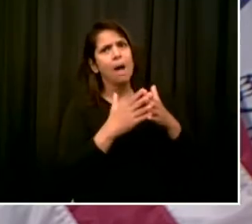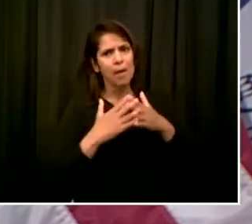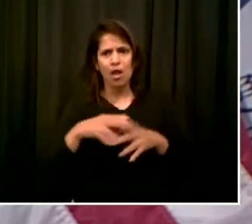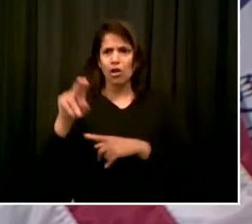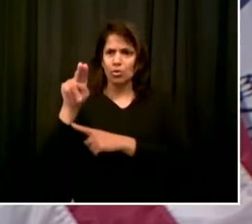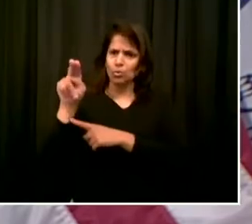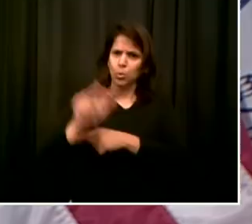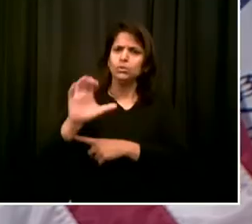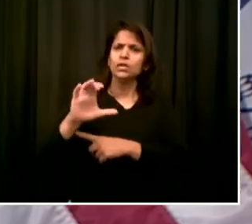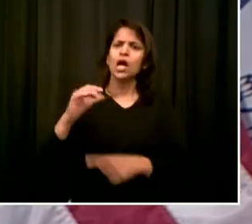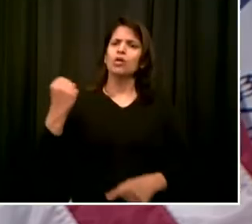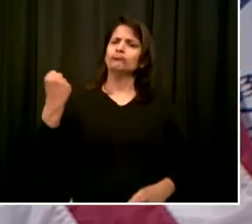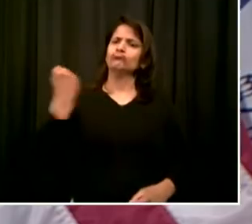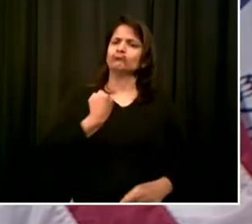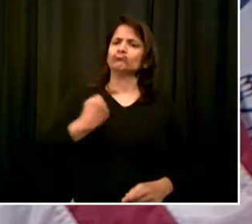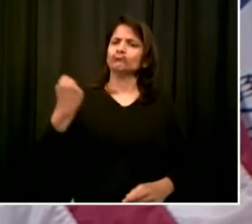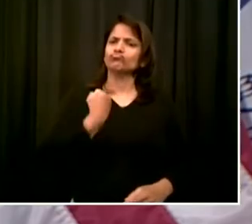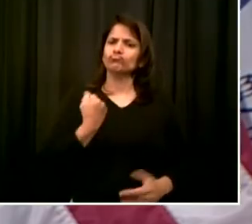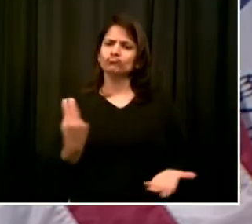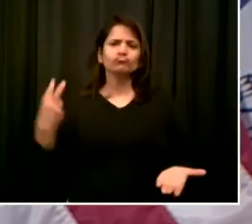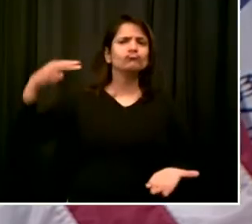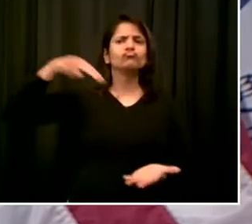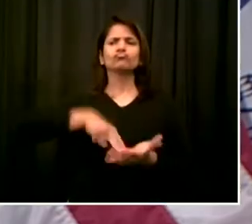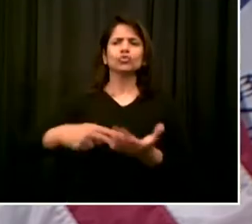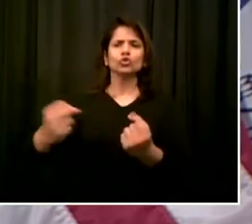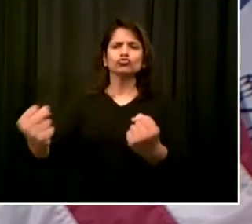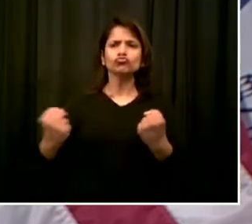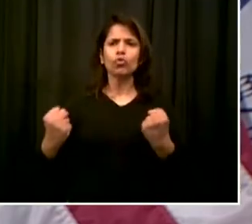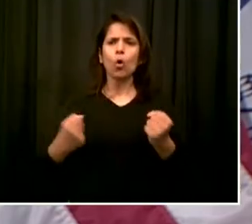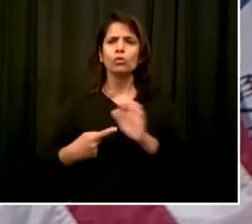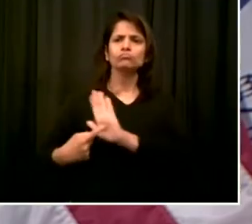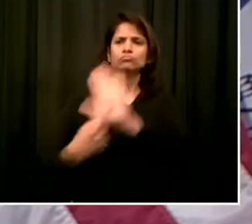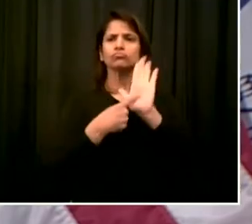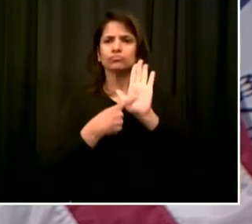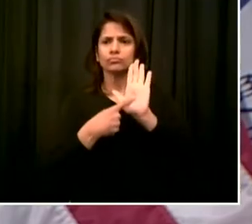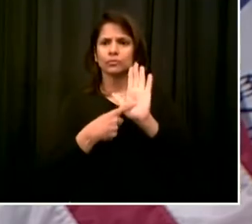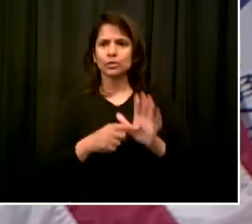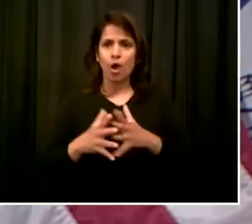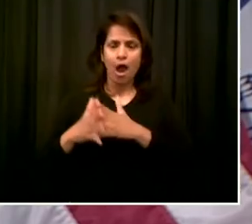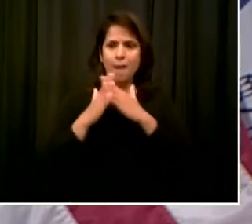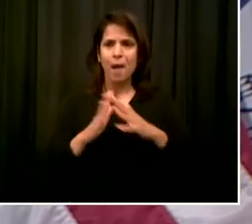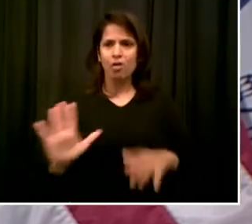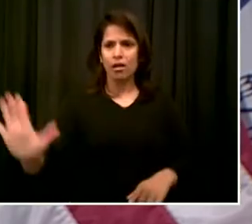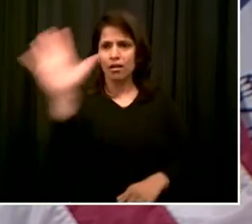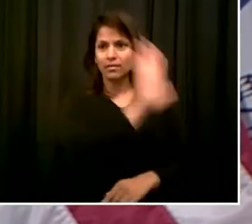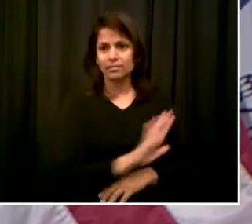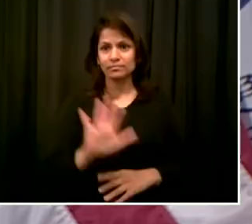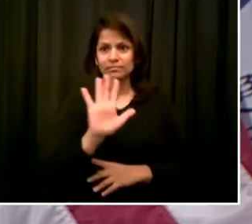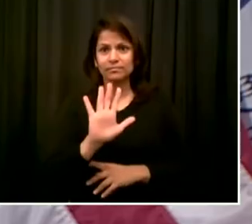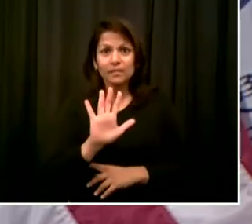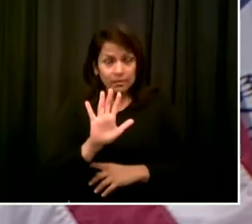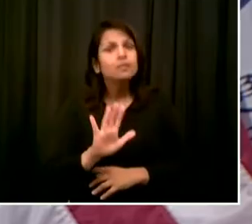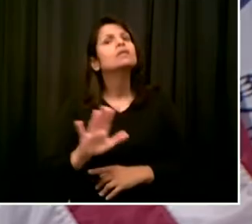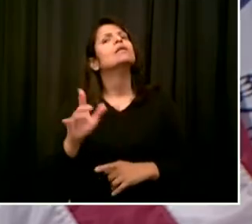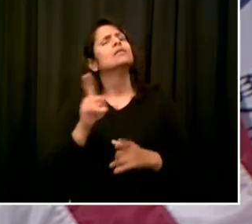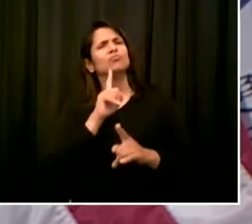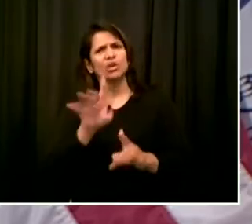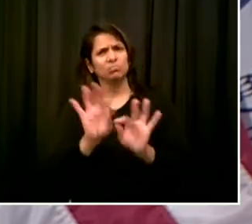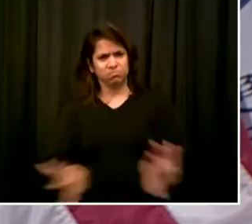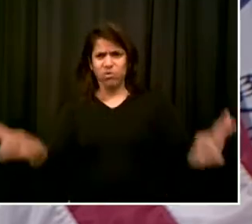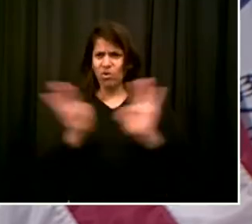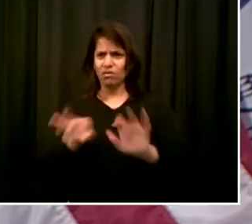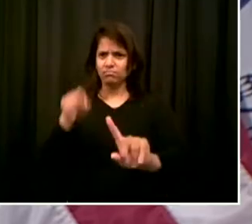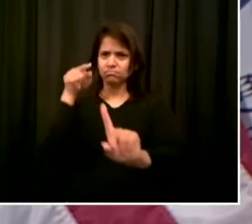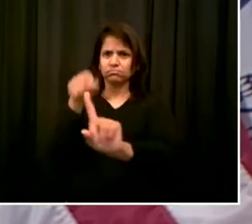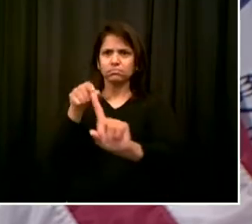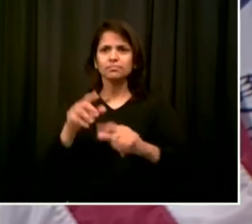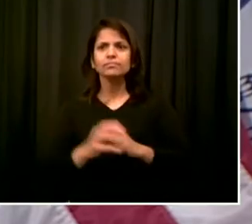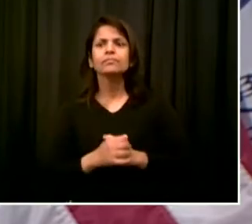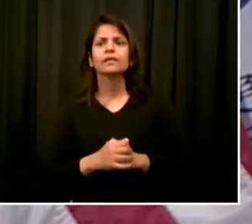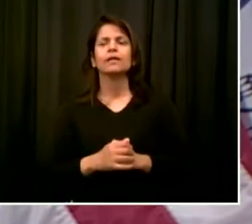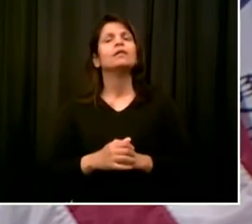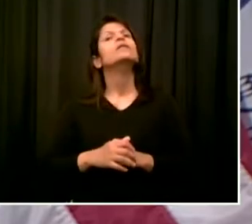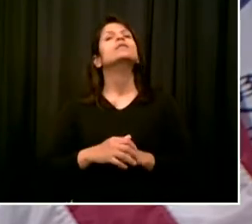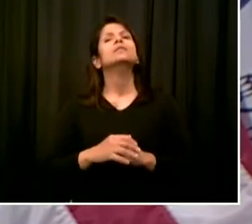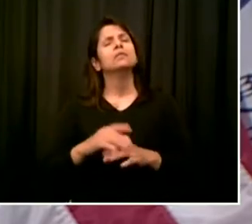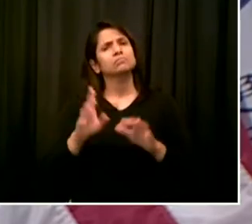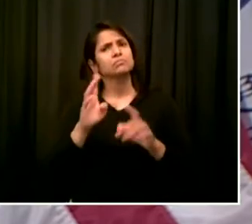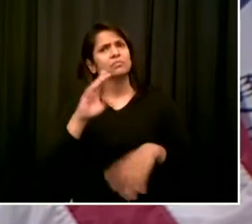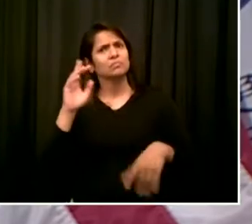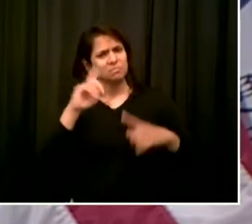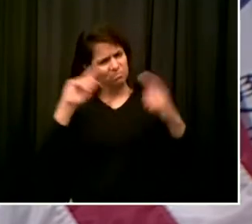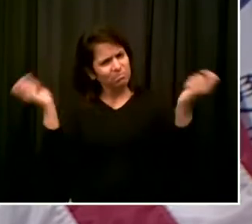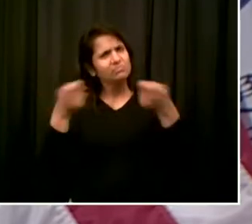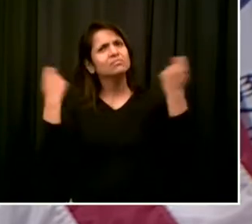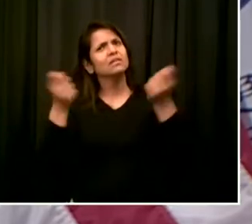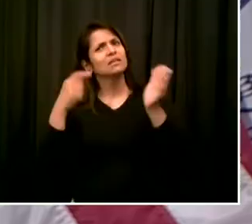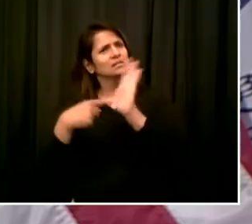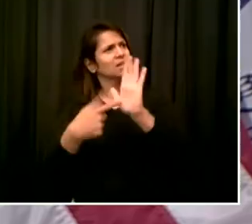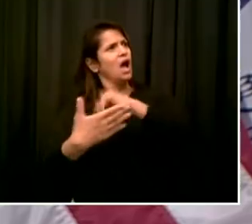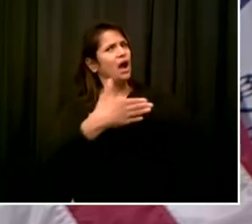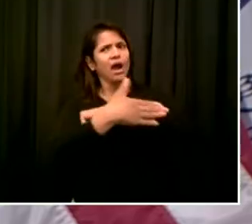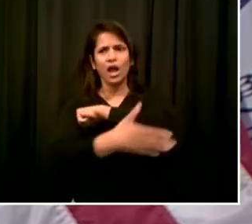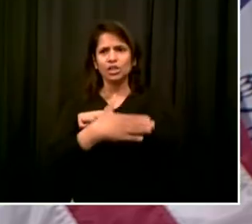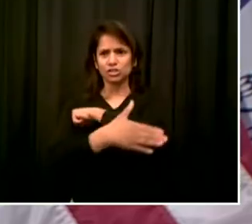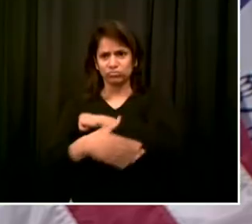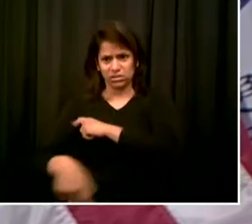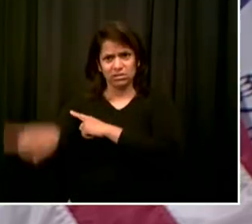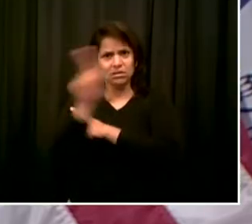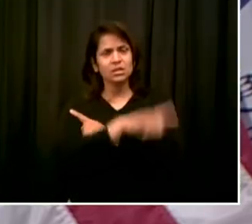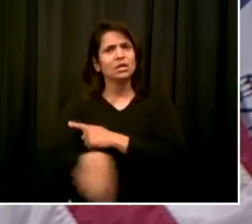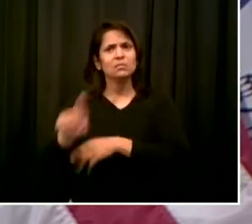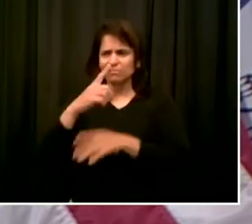AND STANDING AND THAT WAS